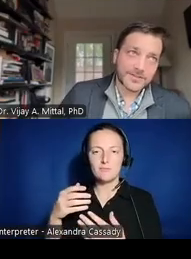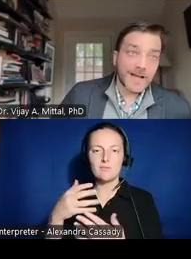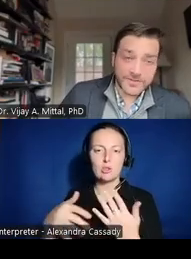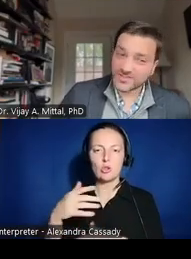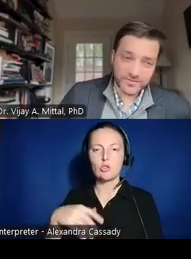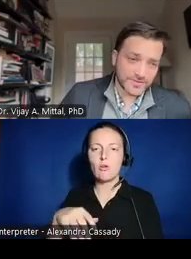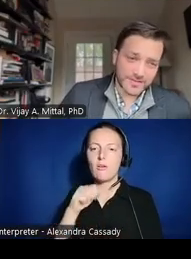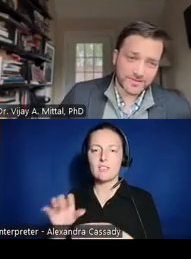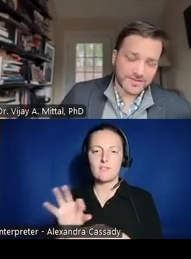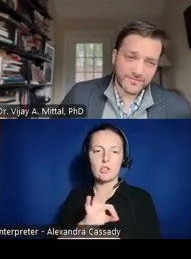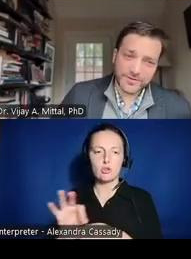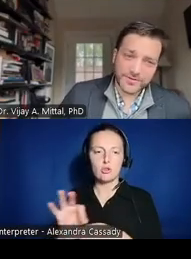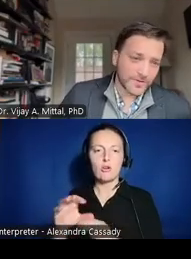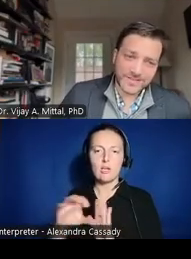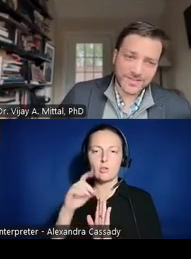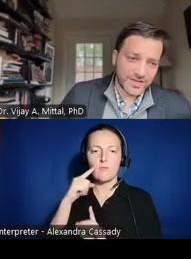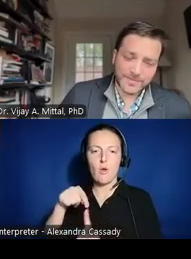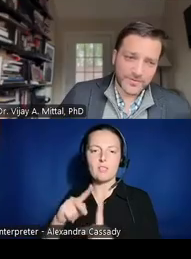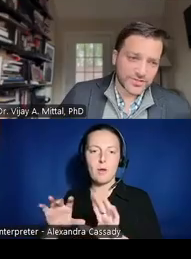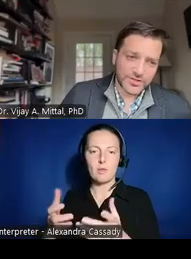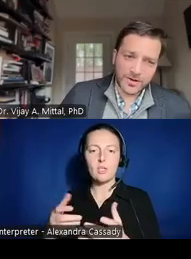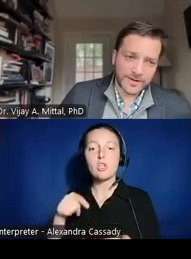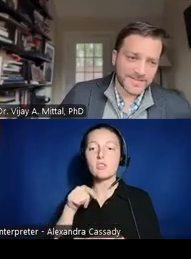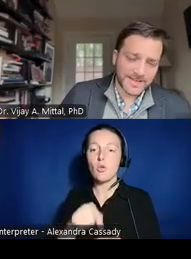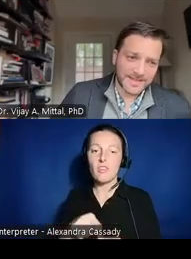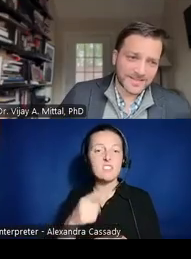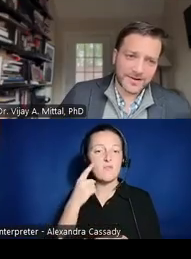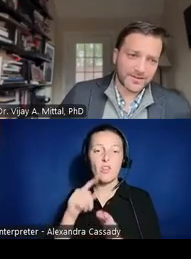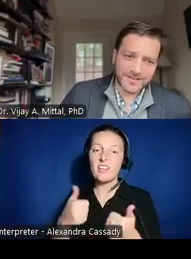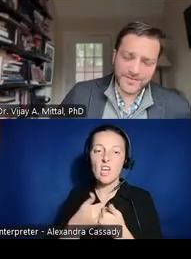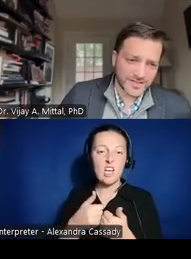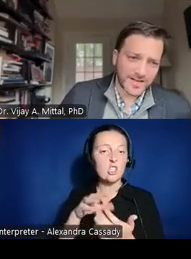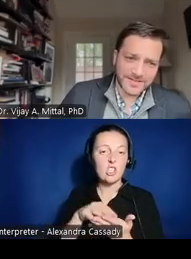uh challenging social skills, first relationships, first jobs, getting into college, finishing high